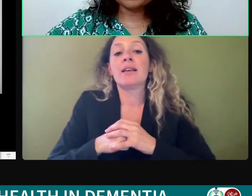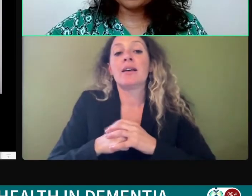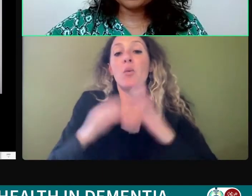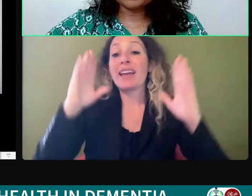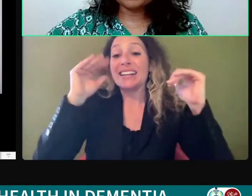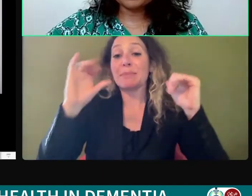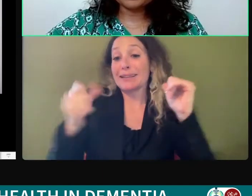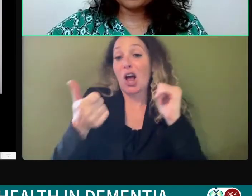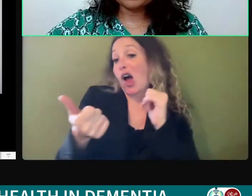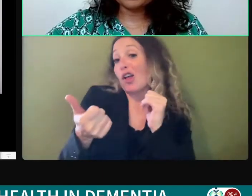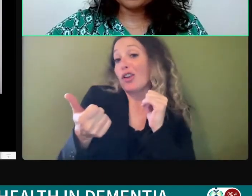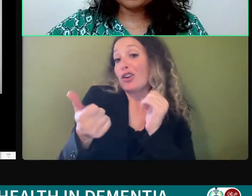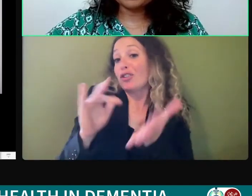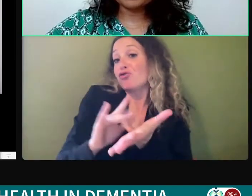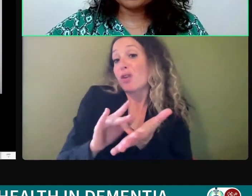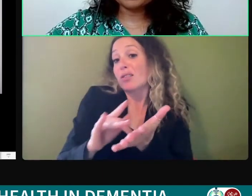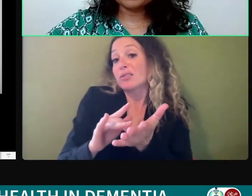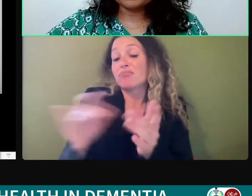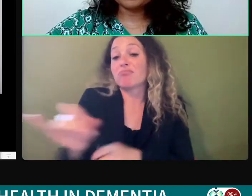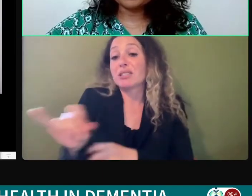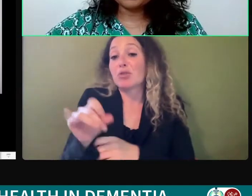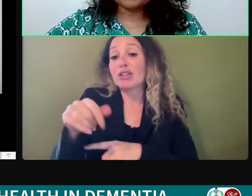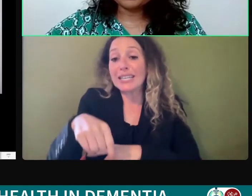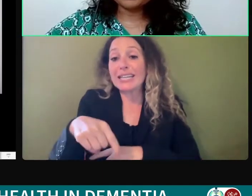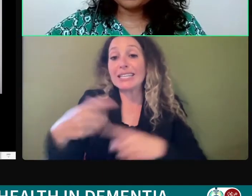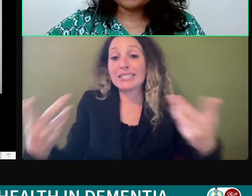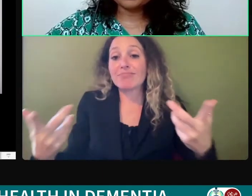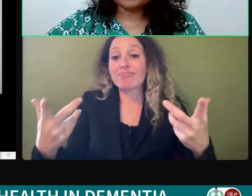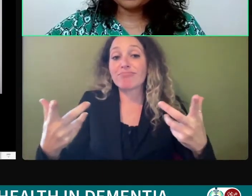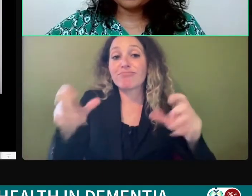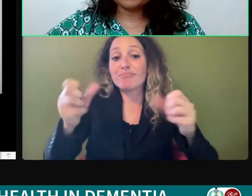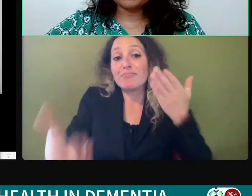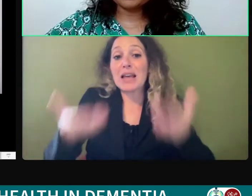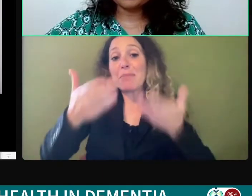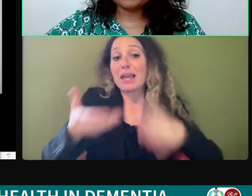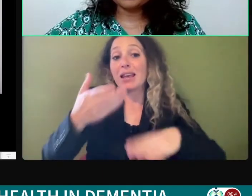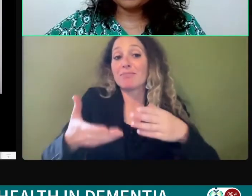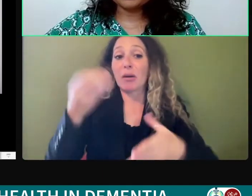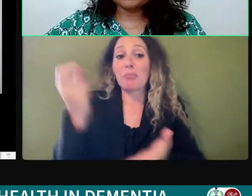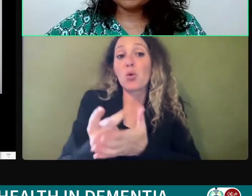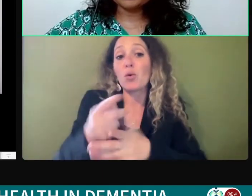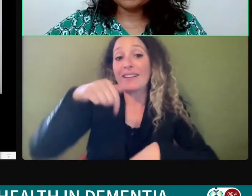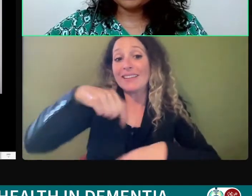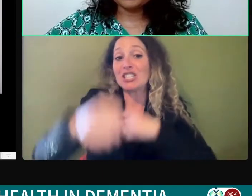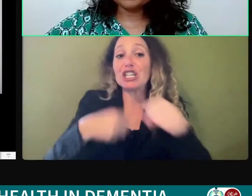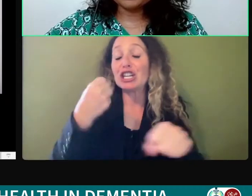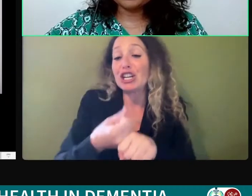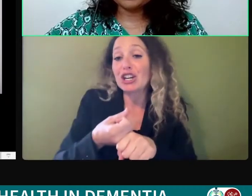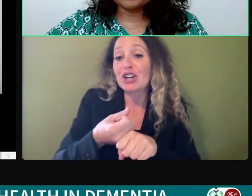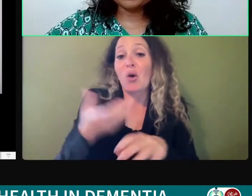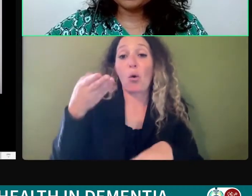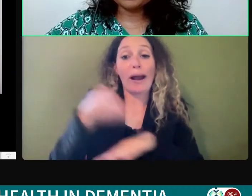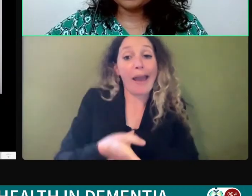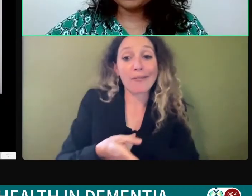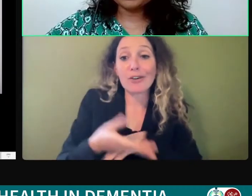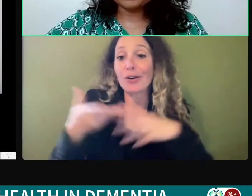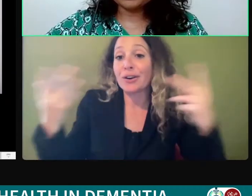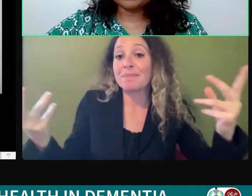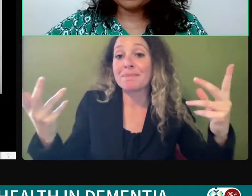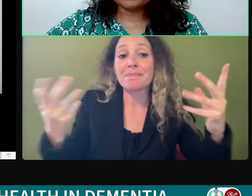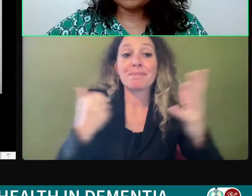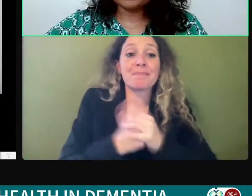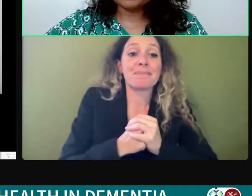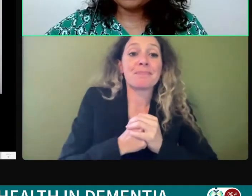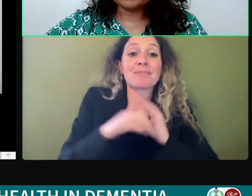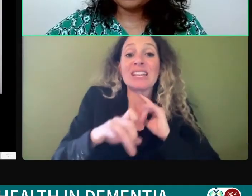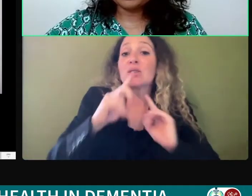similar to this mechanism may be approved in this year or following. So that's really exciting. But